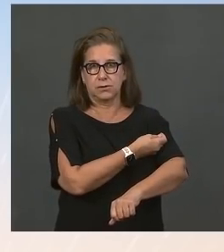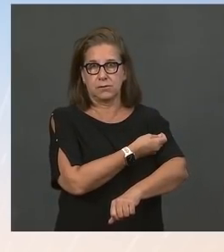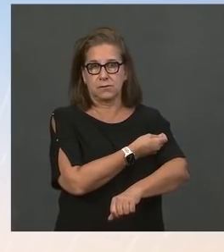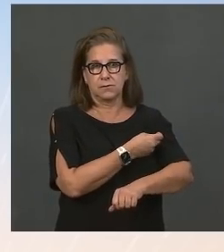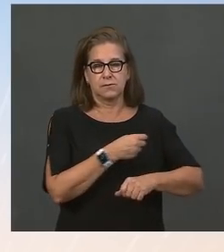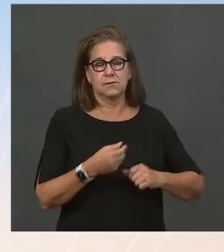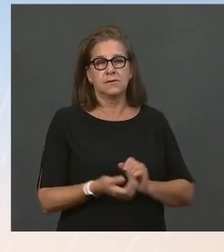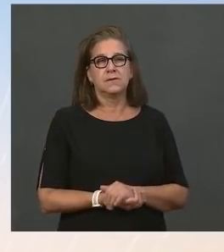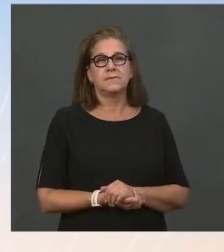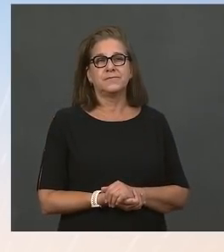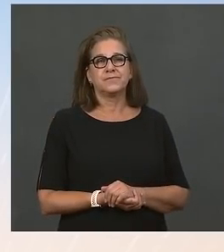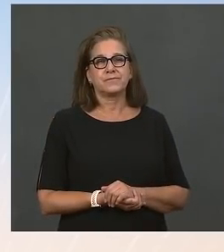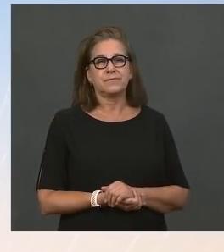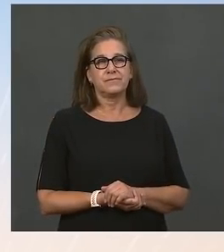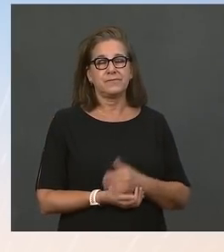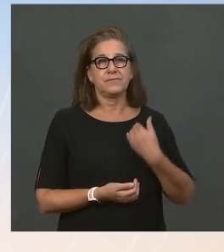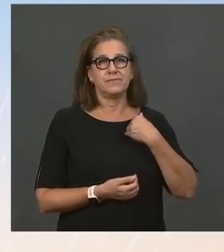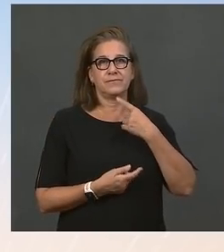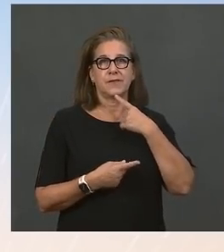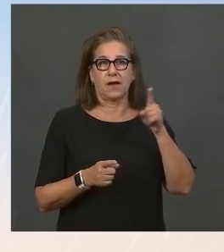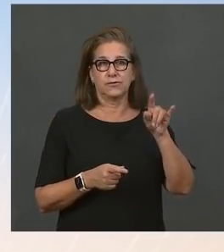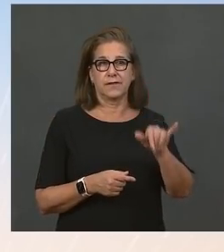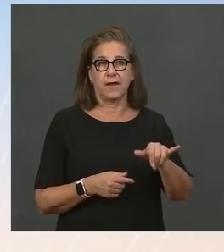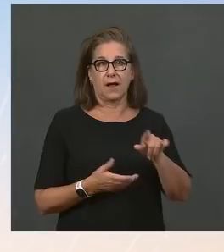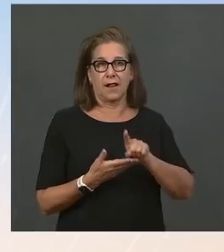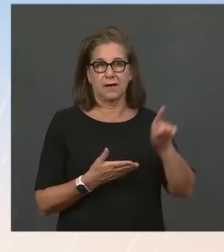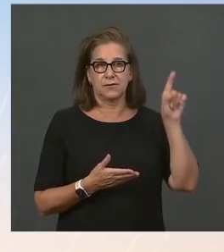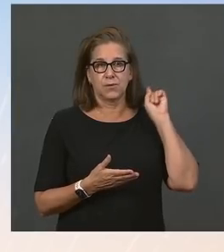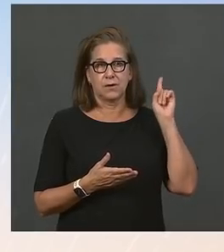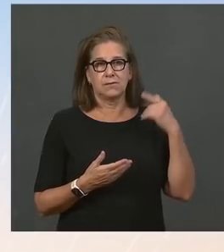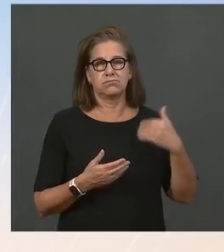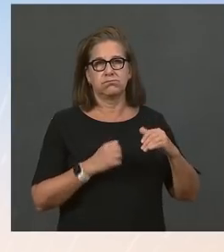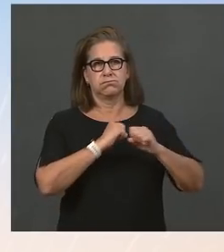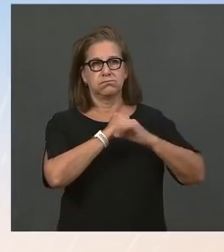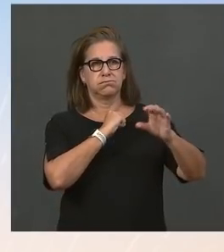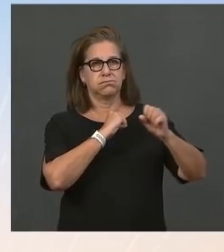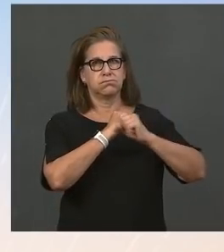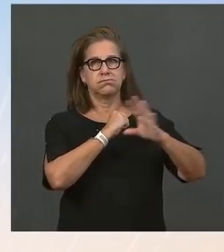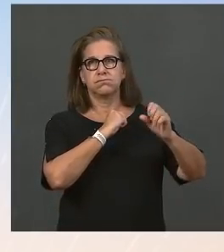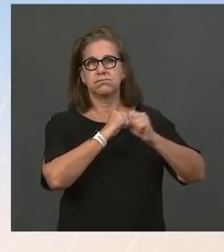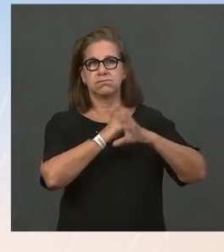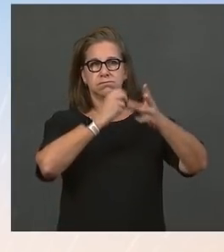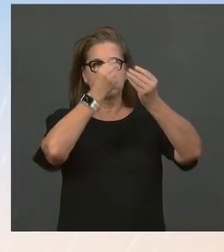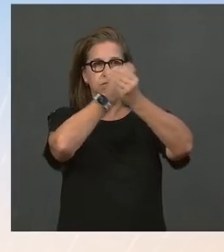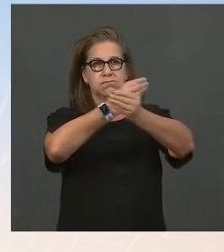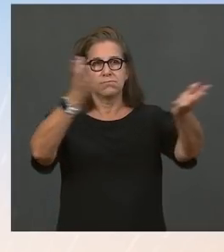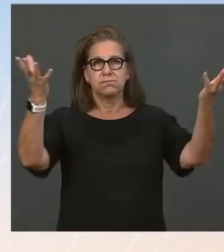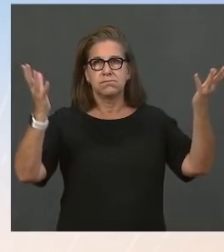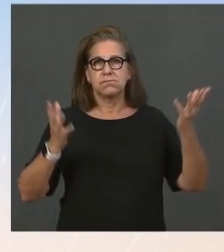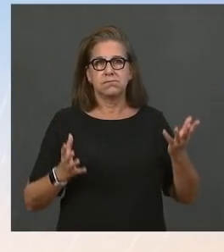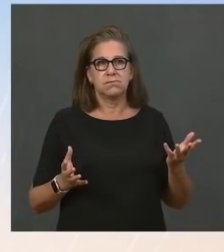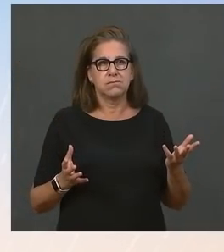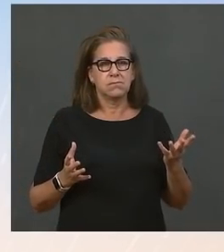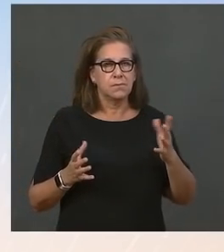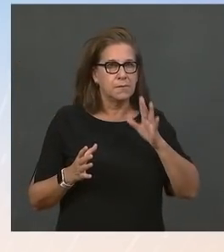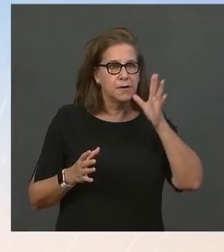a major campaign to communicate with parents, to communicate with families about the safety and the efficacy of these vaccines